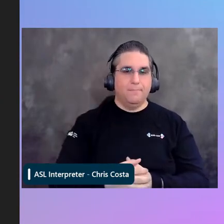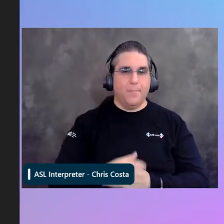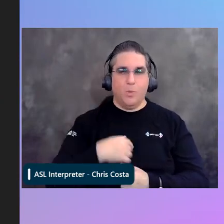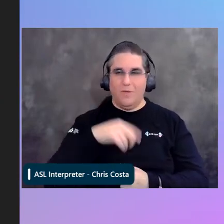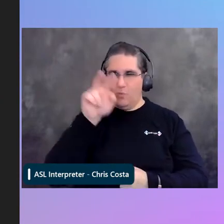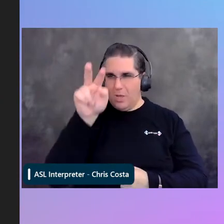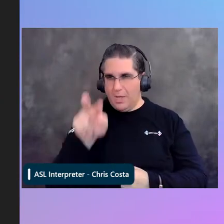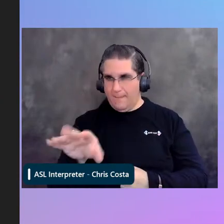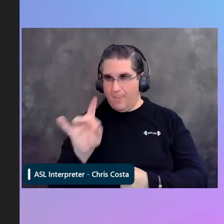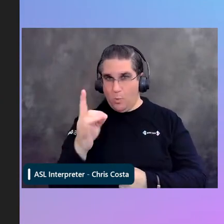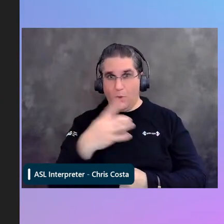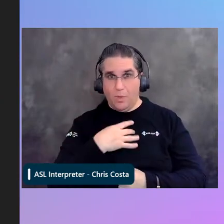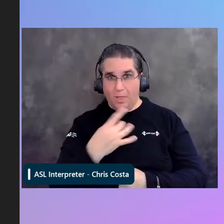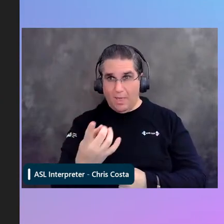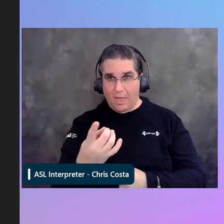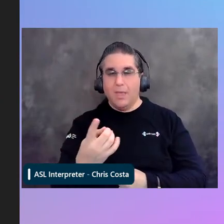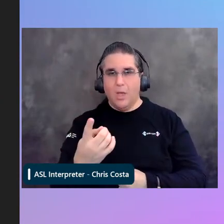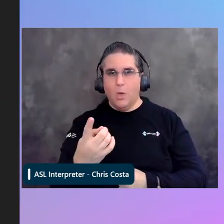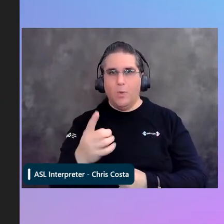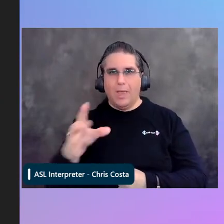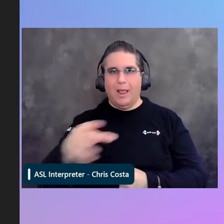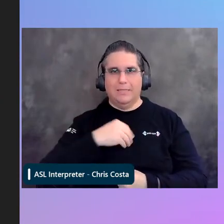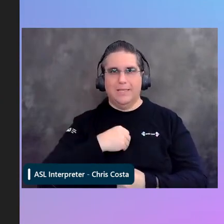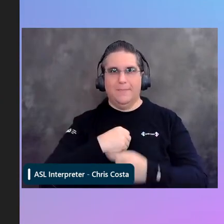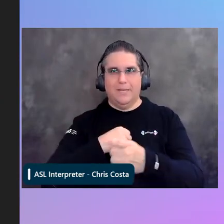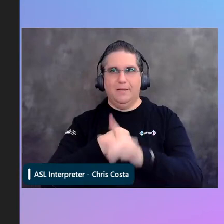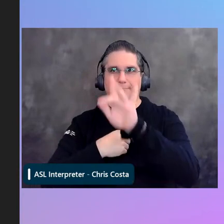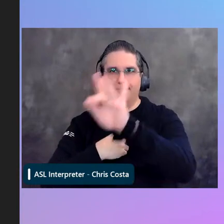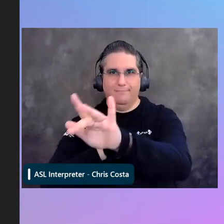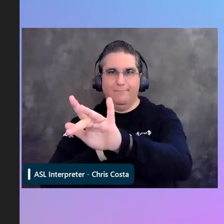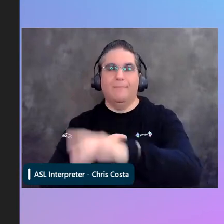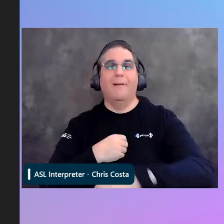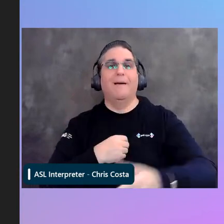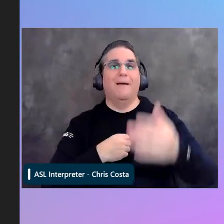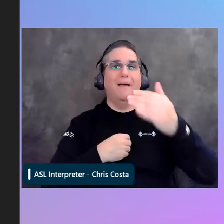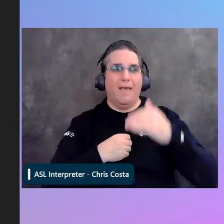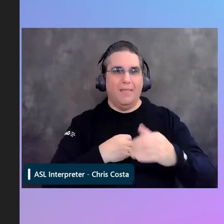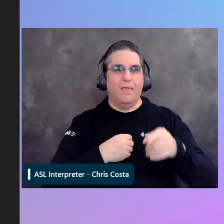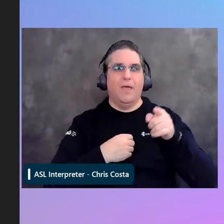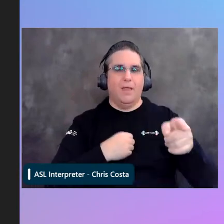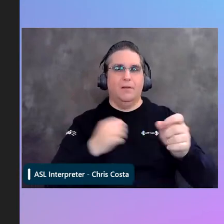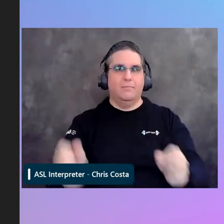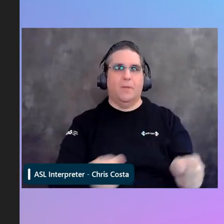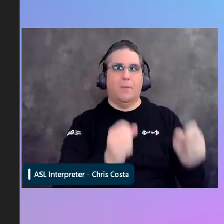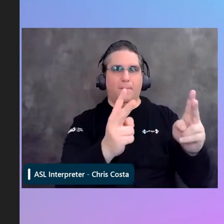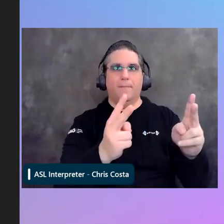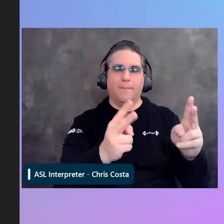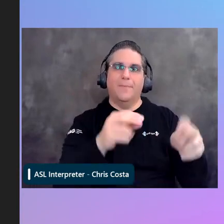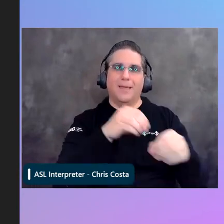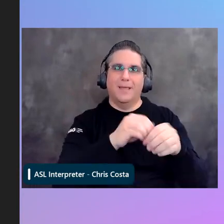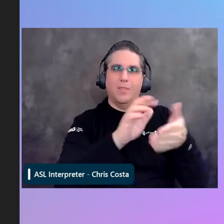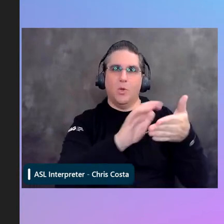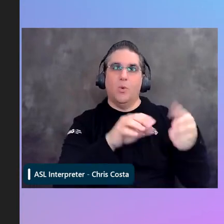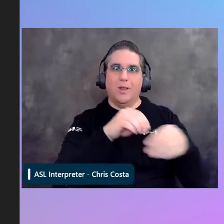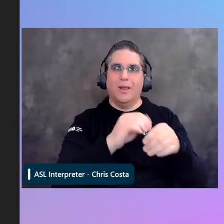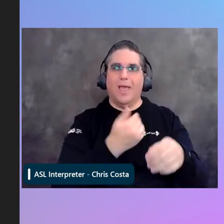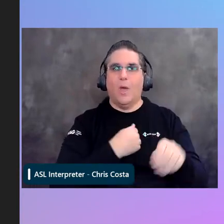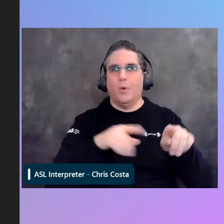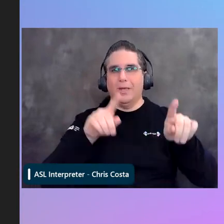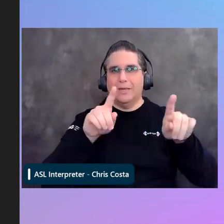in the suggestions tab and have our code immediately present in